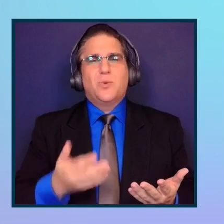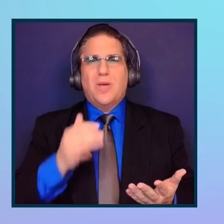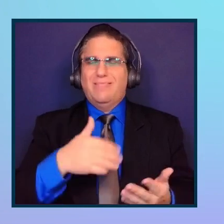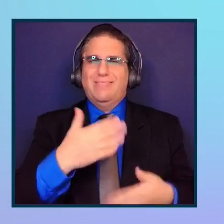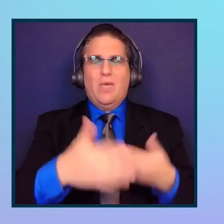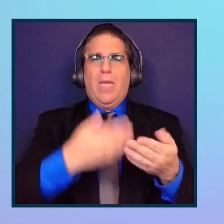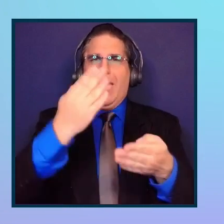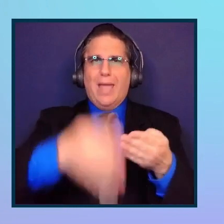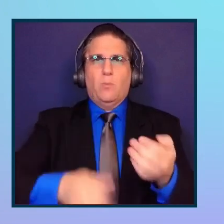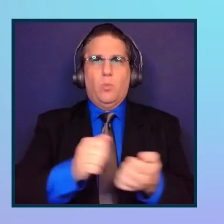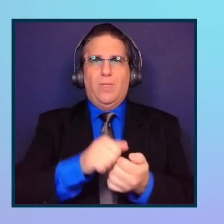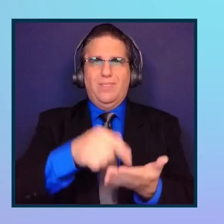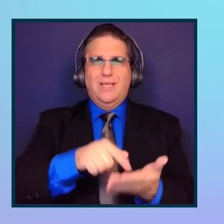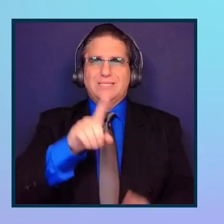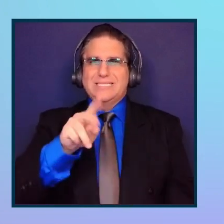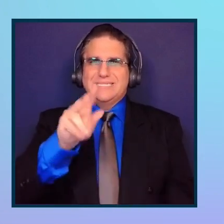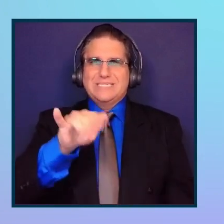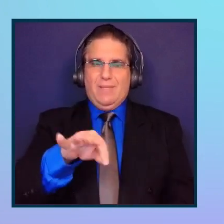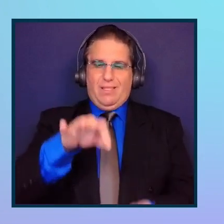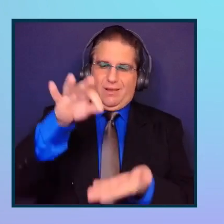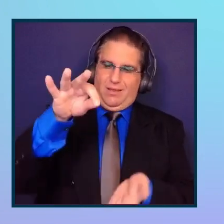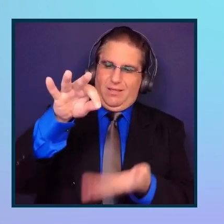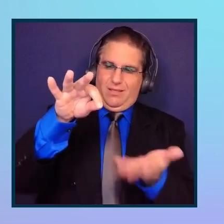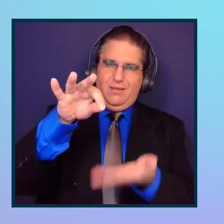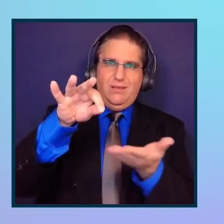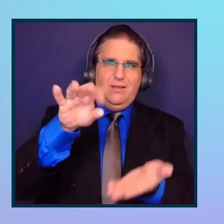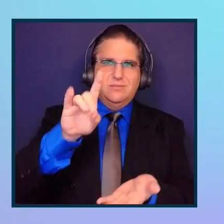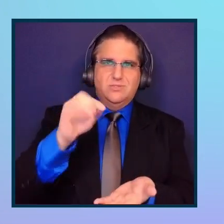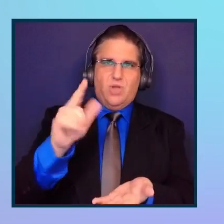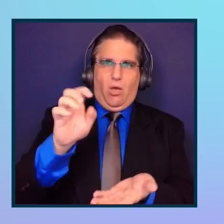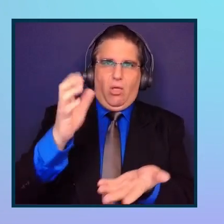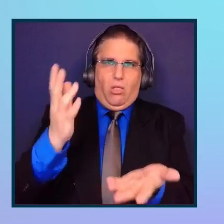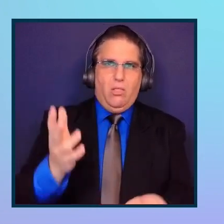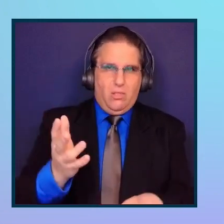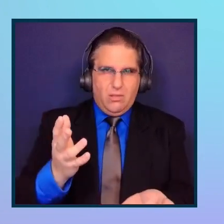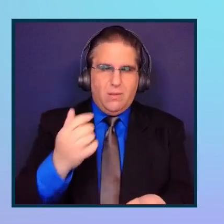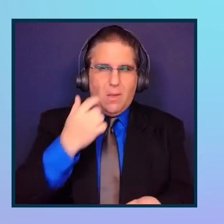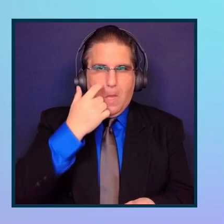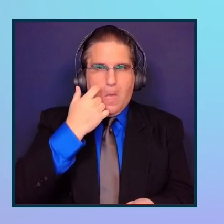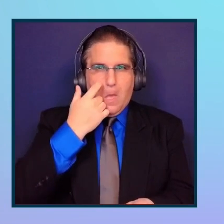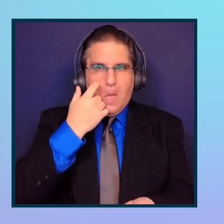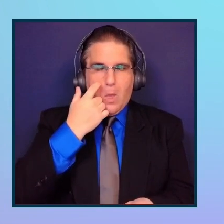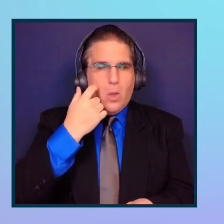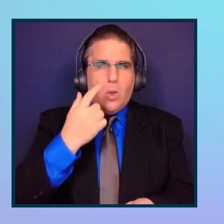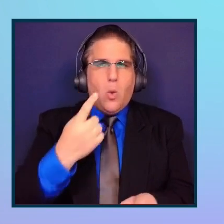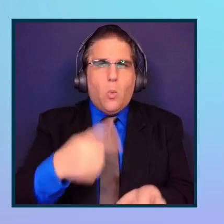What we are assuming is attention, it isn't actually that, and I think that's why I like